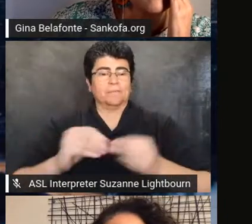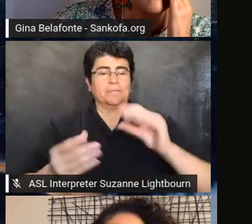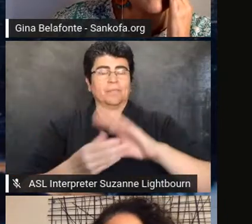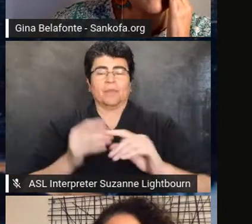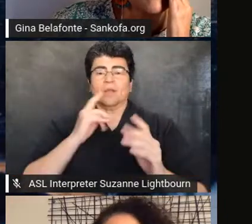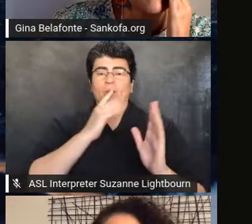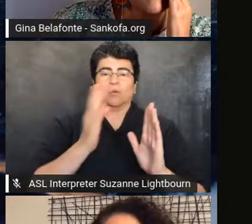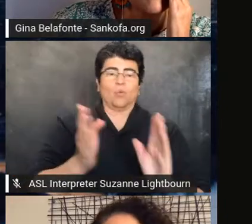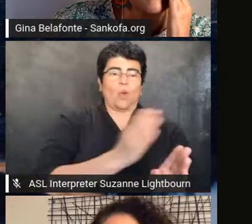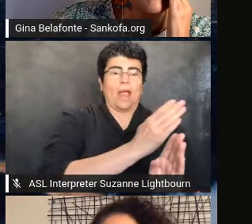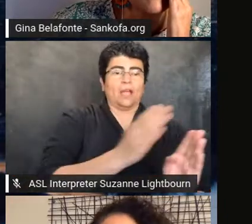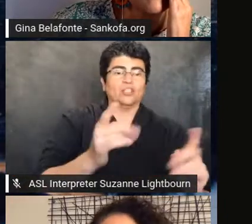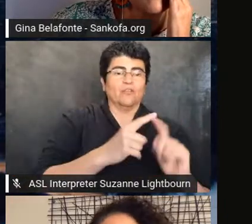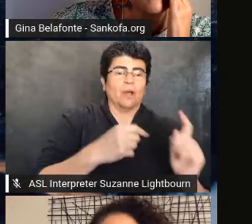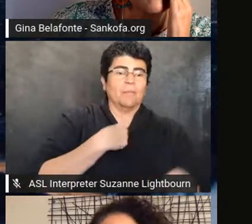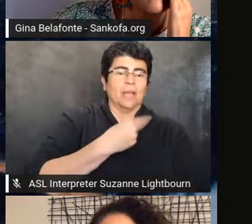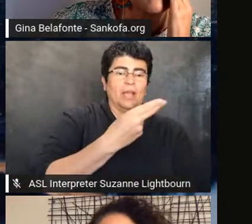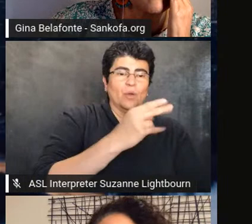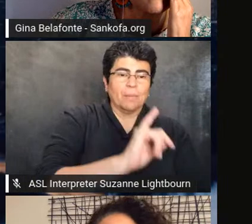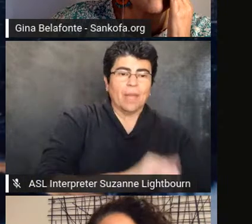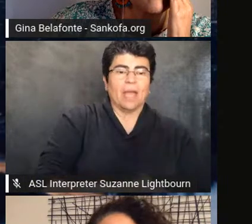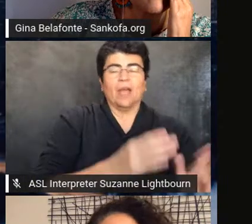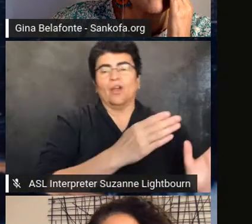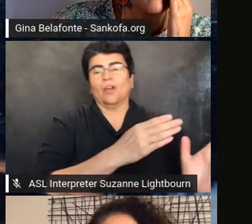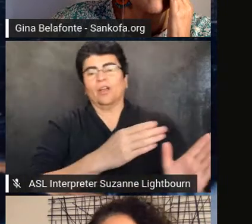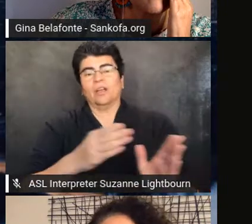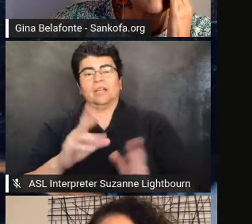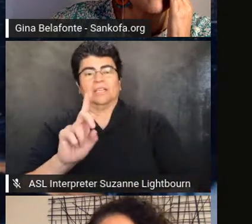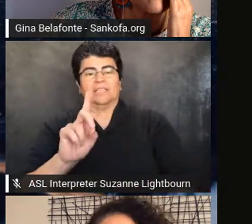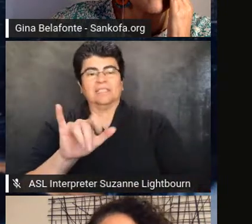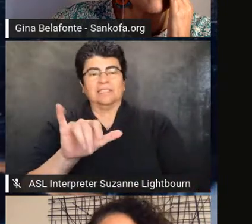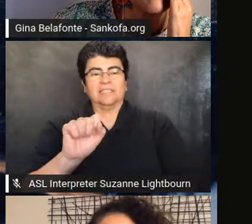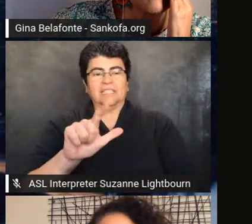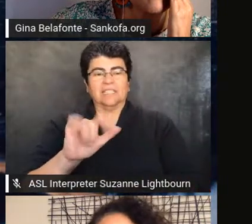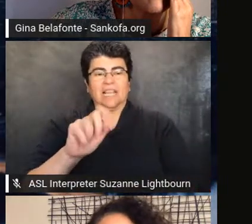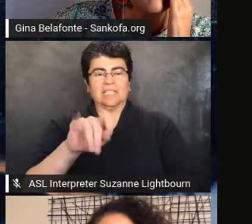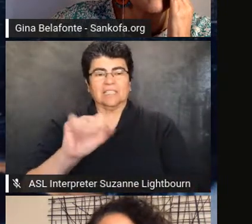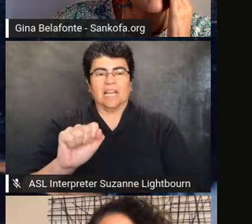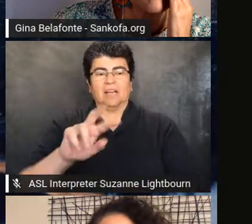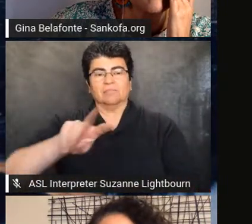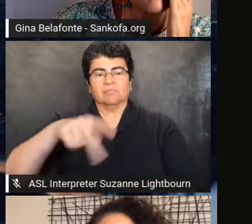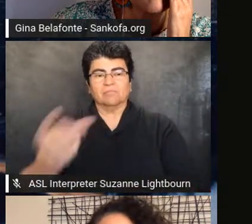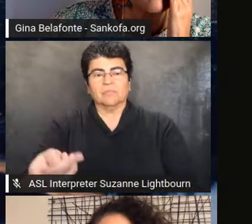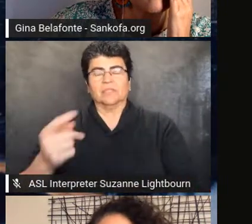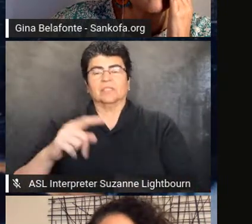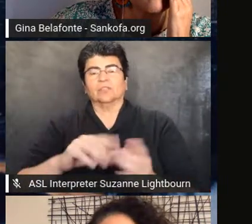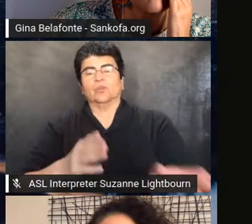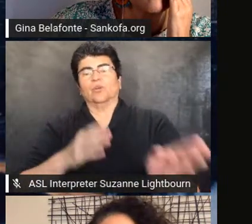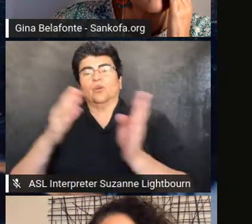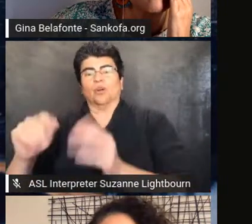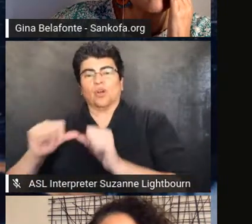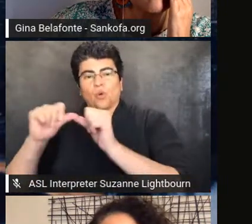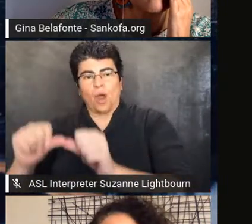the hearing impaired to dyslexia, to chronic conditions,